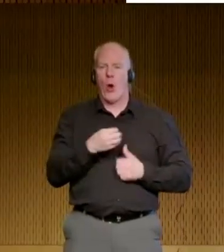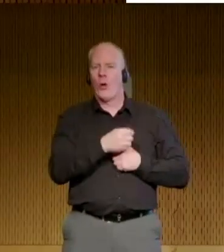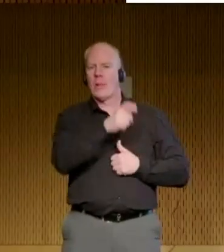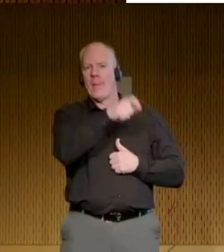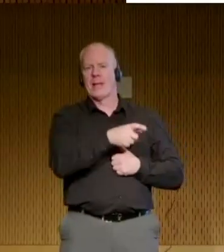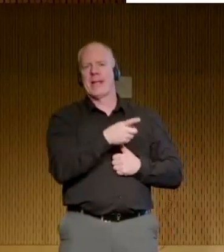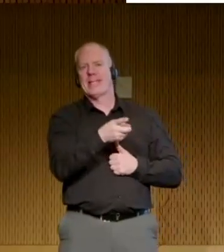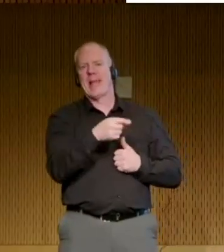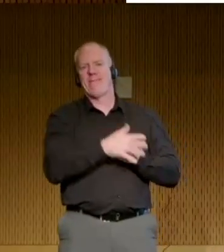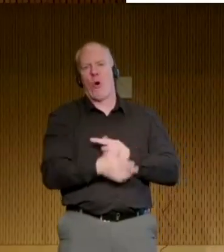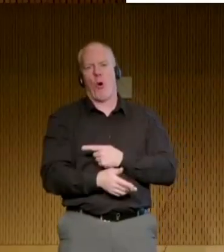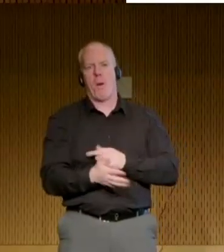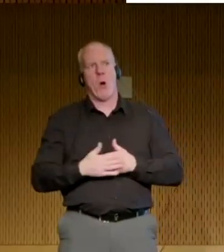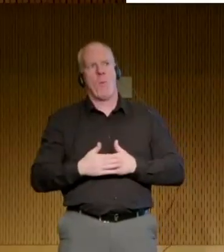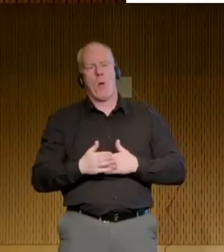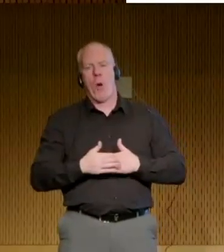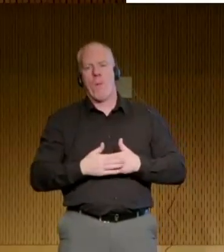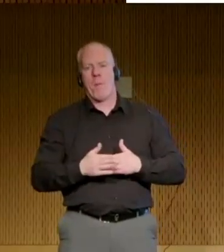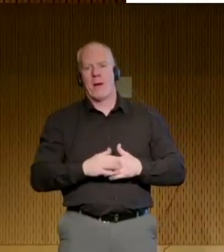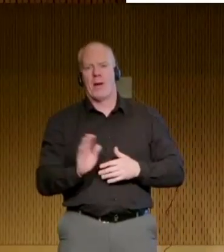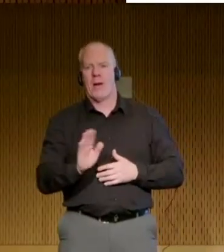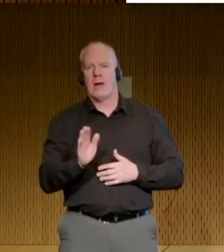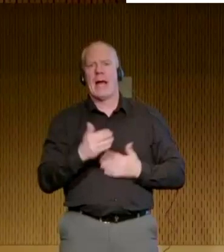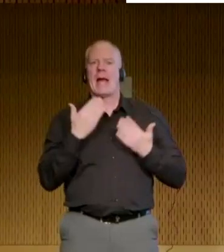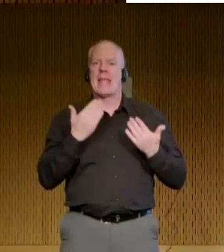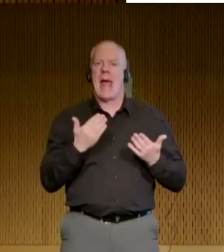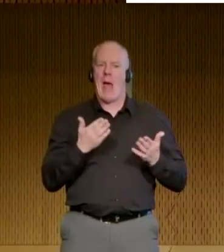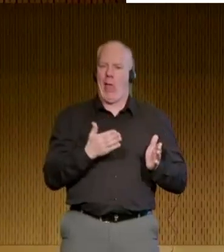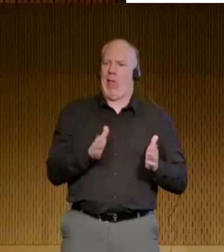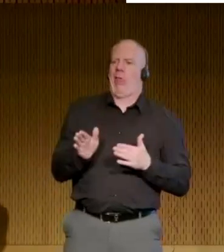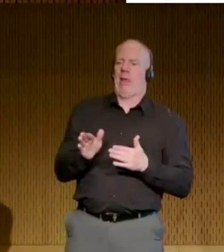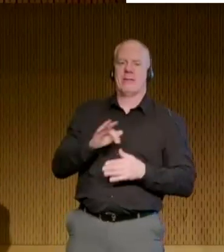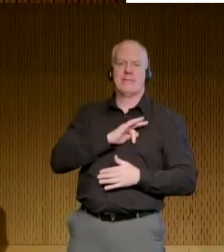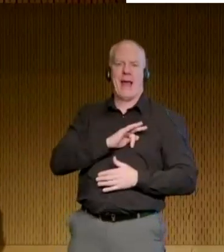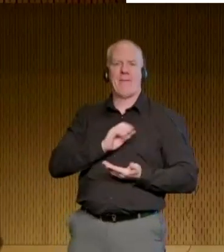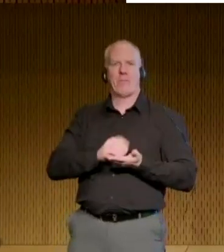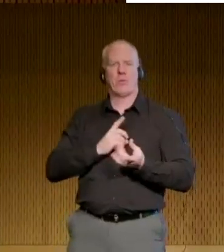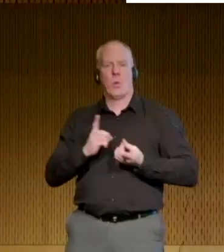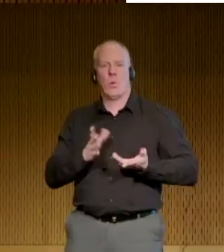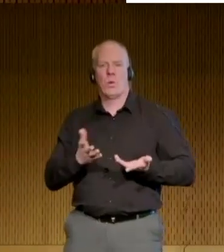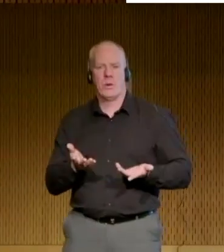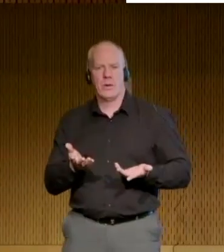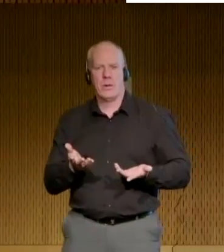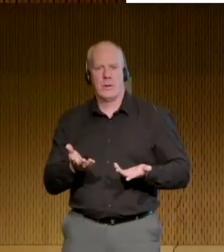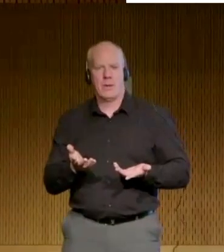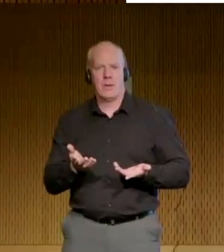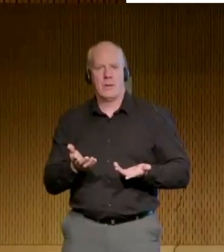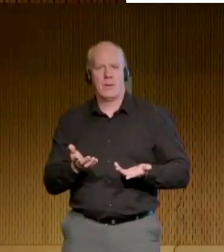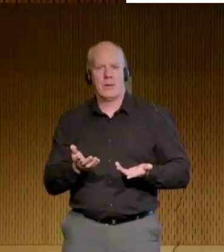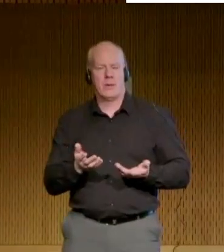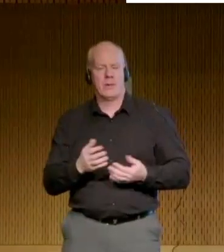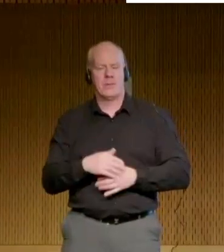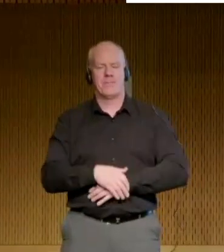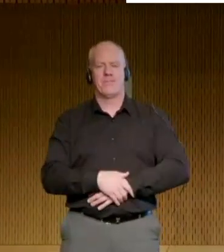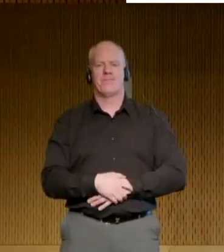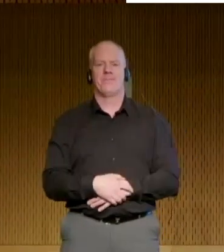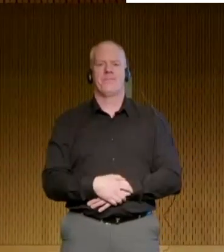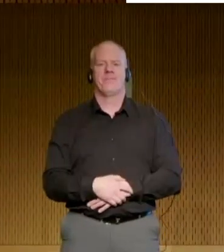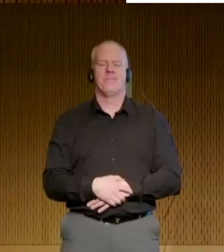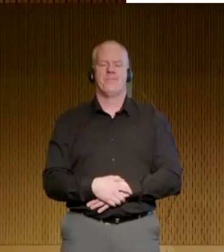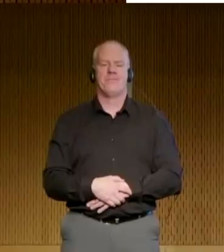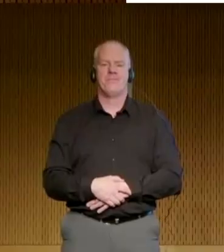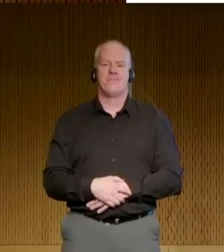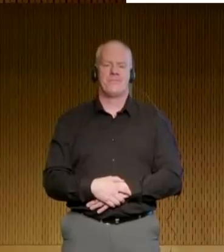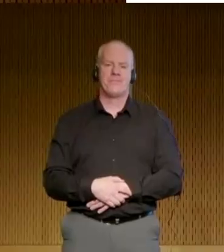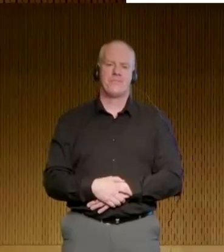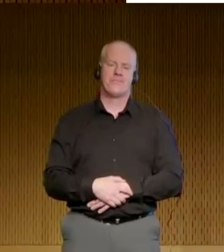it for him more or less. So this was something he had to learn to do for himself. Okay. So my